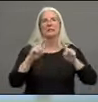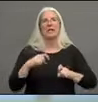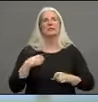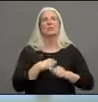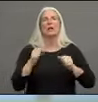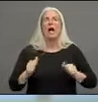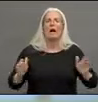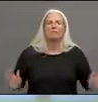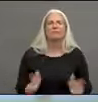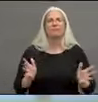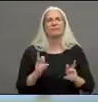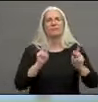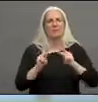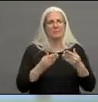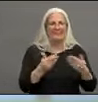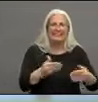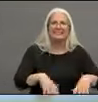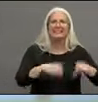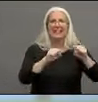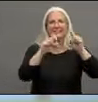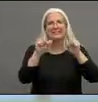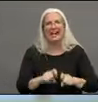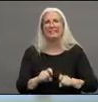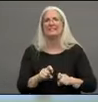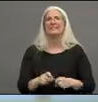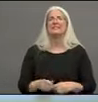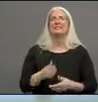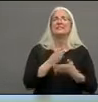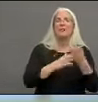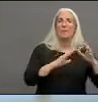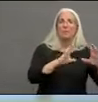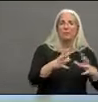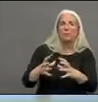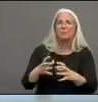encouraging to get tested once a month and these are workers who interact with